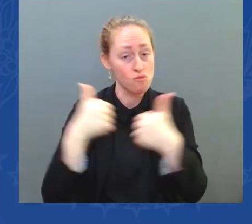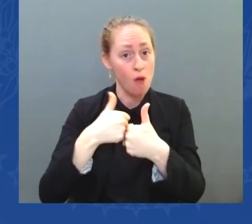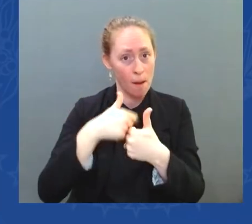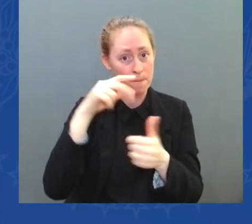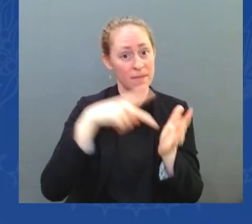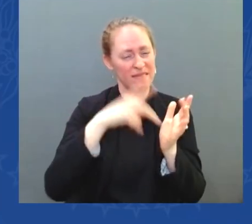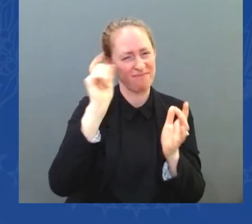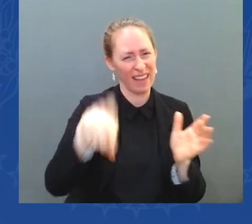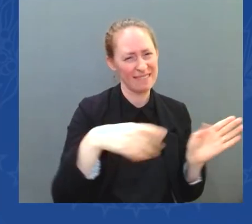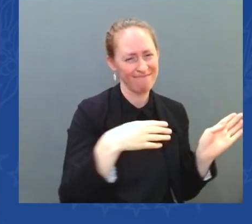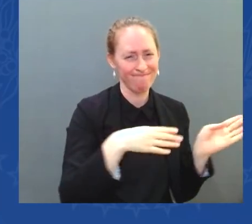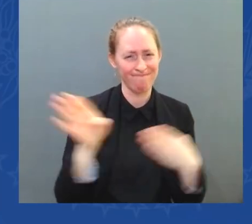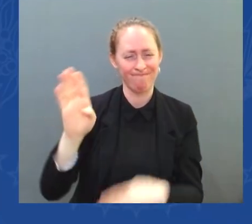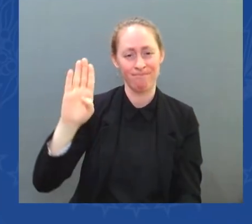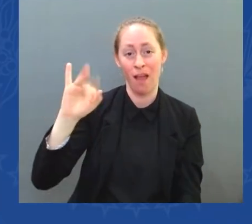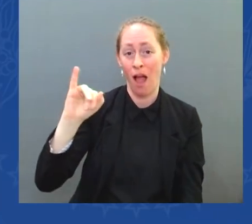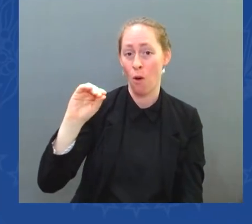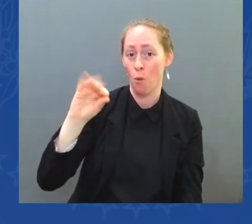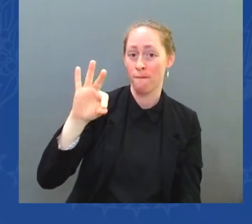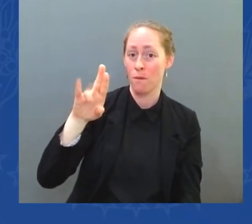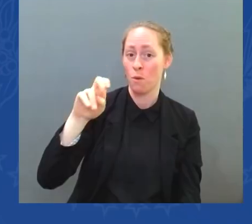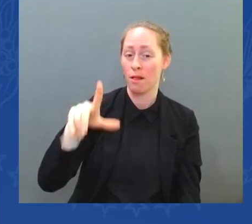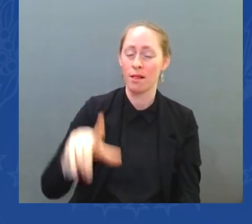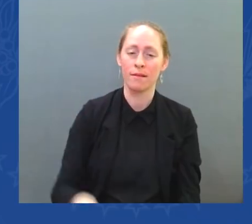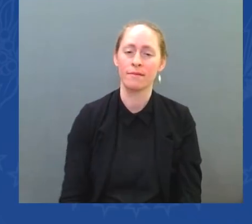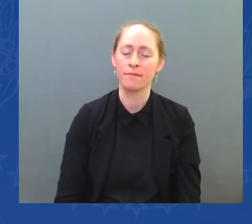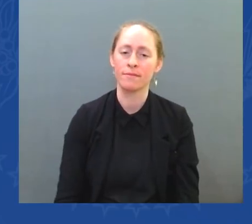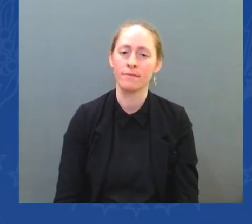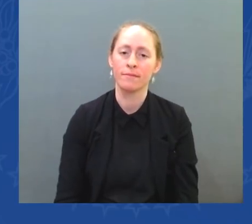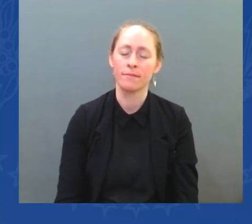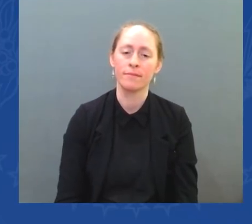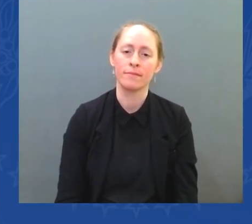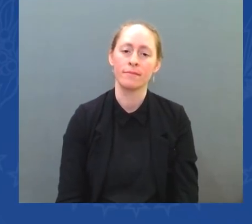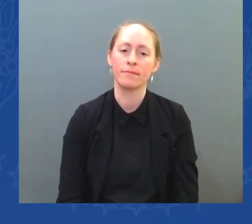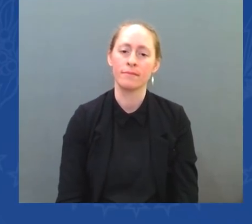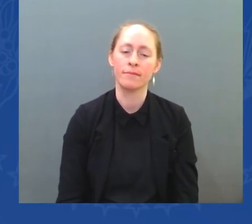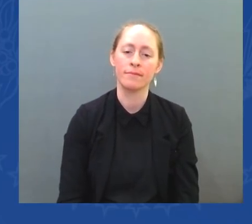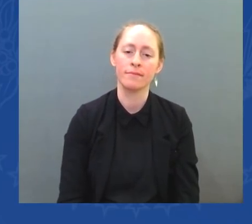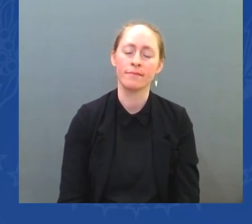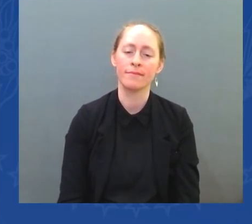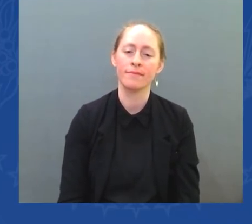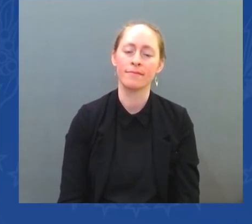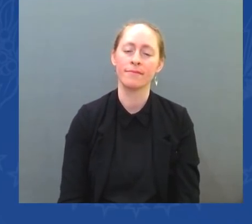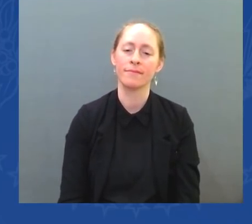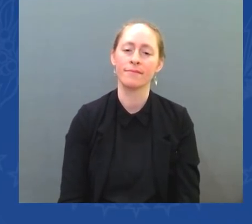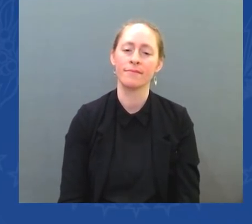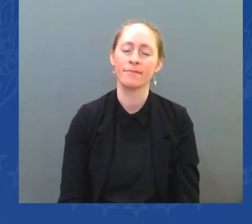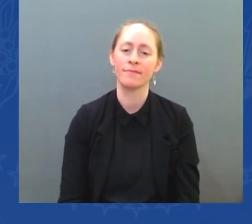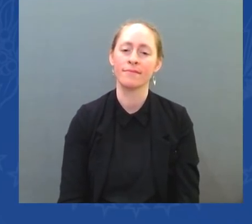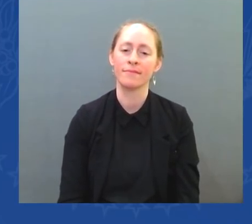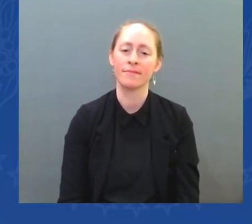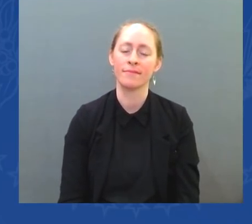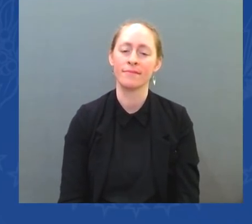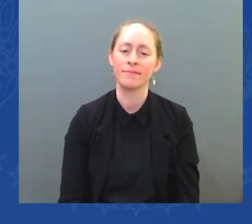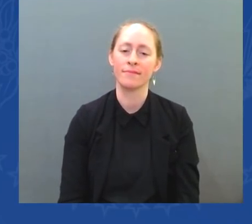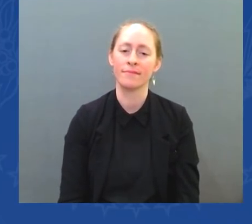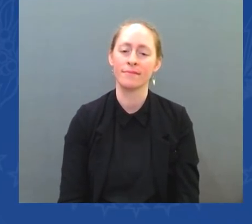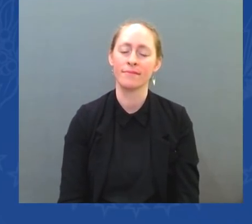where you blend in a little bit of biofuel. It's where -- it's called "drop in" -- meaning 100 percent biofuel.